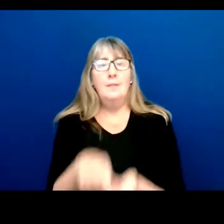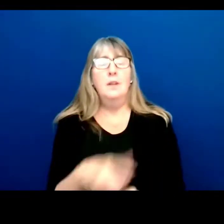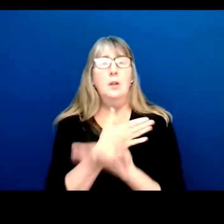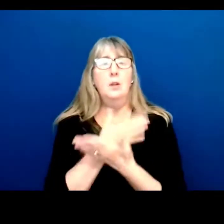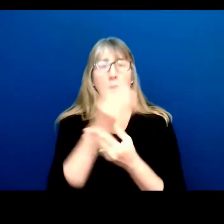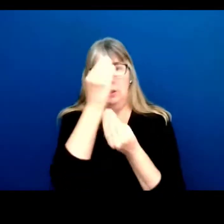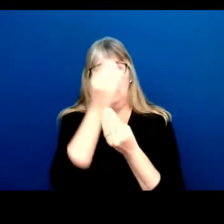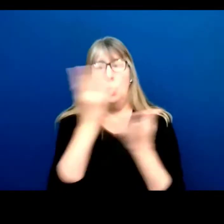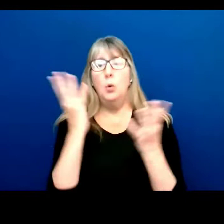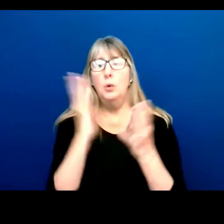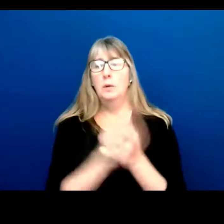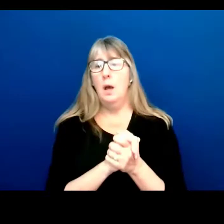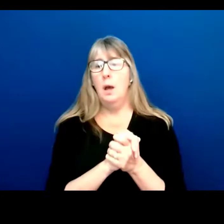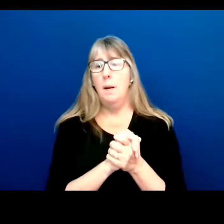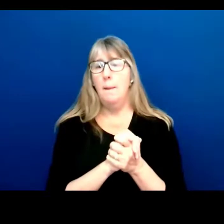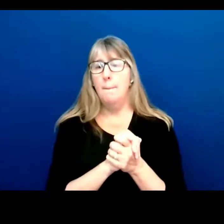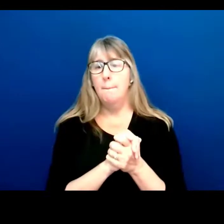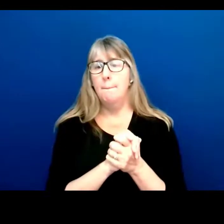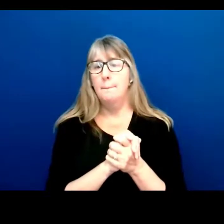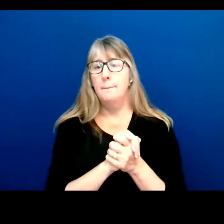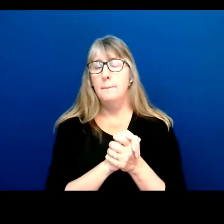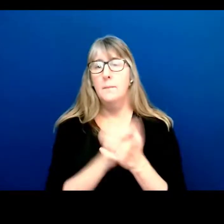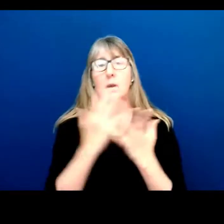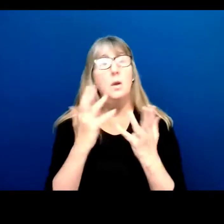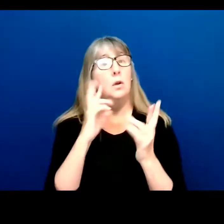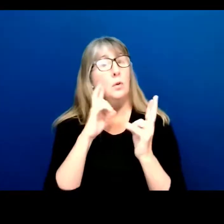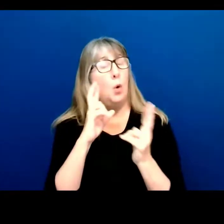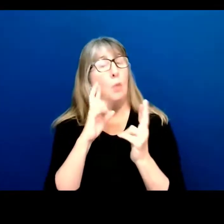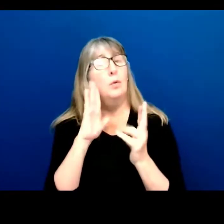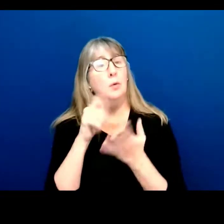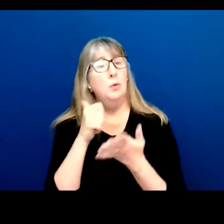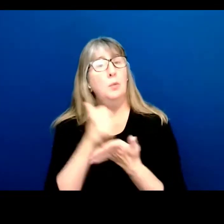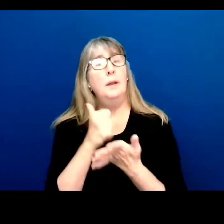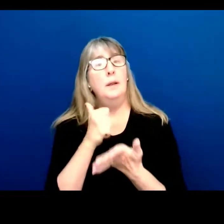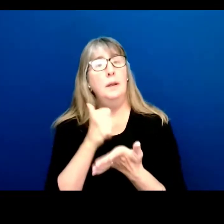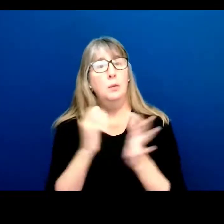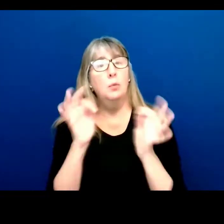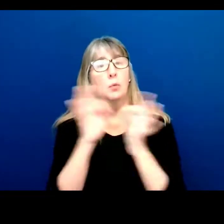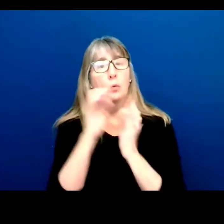So, hopefully that will be helpful to you to get a look at the other policies.